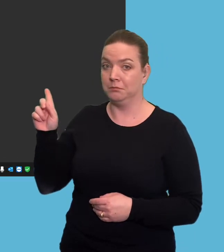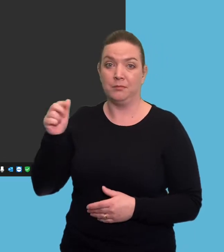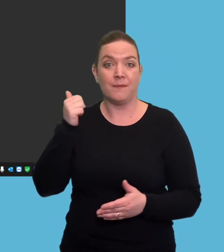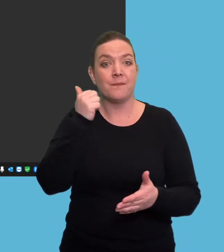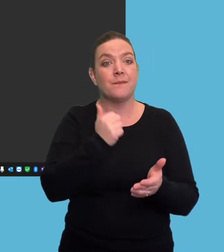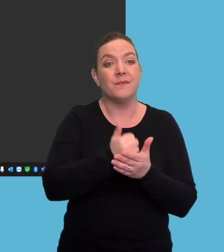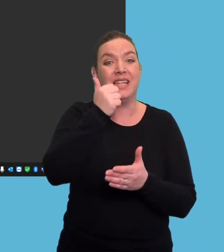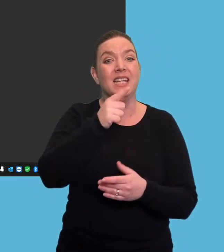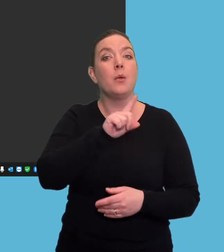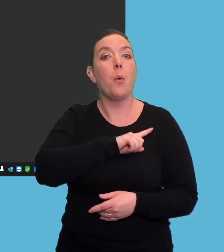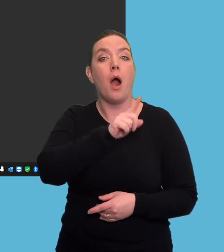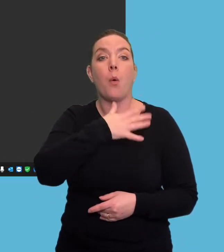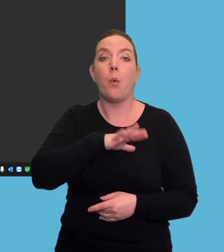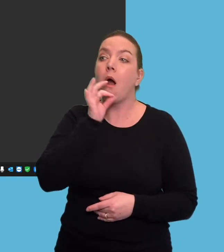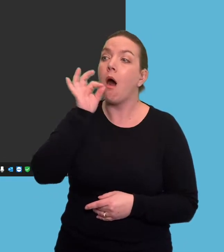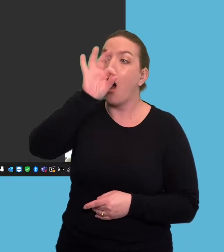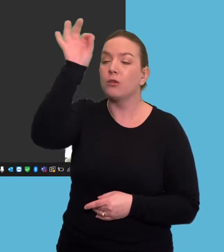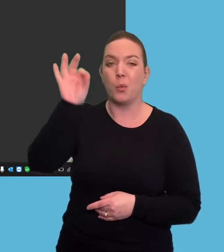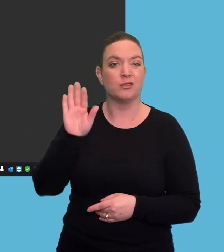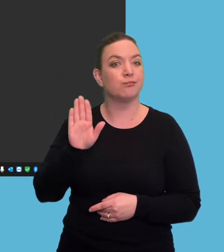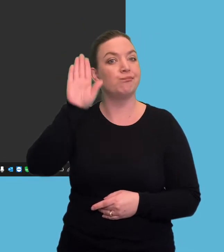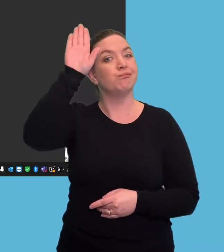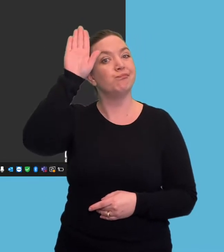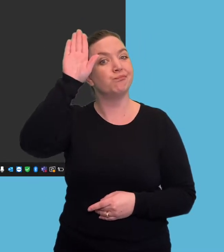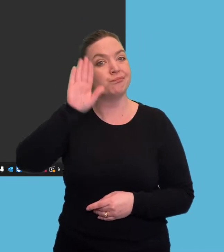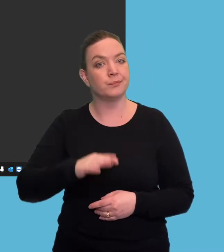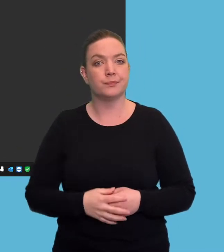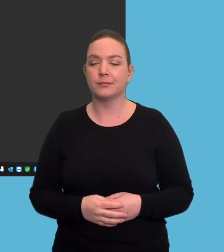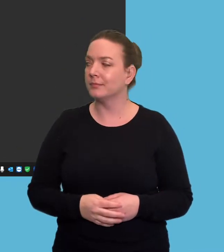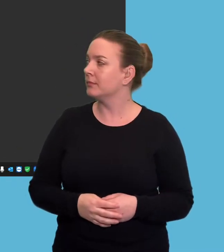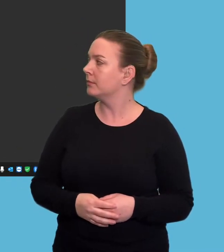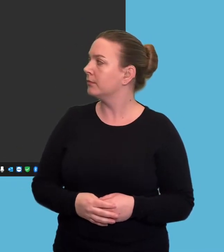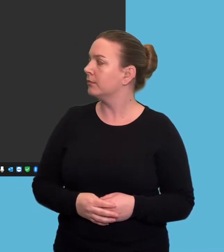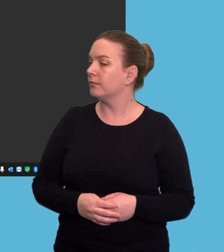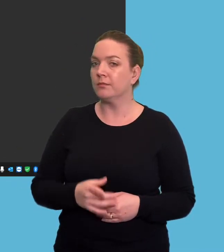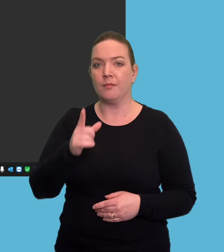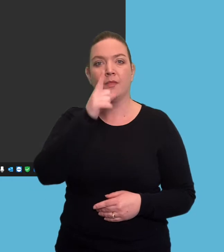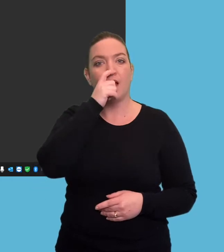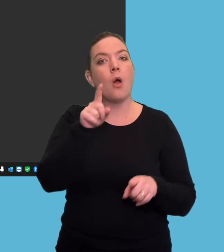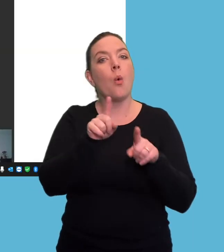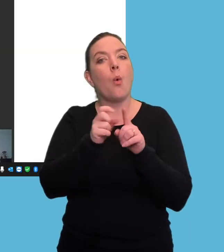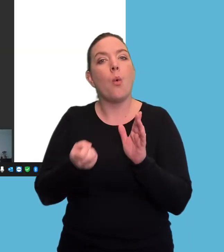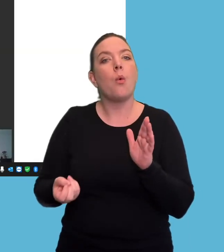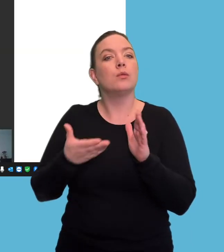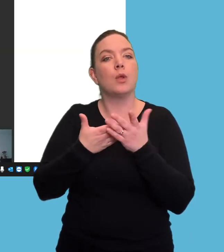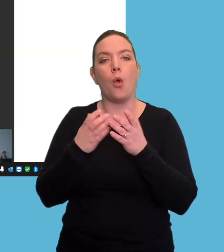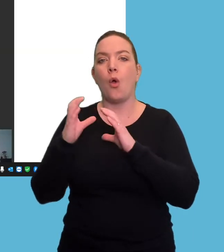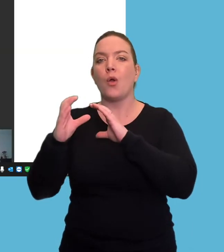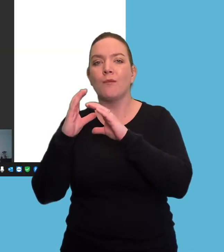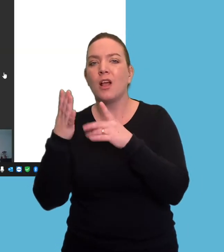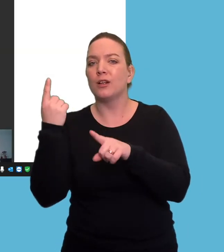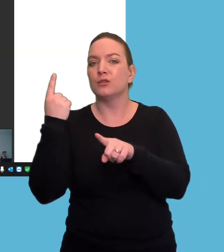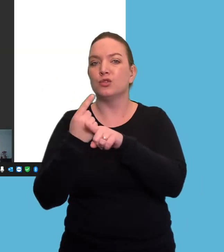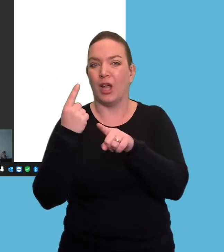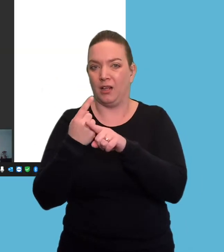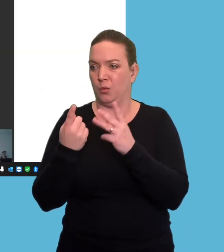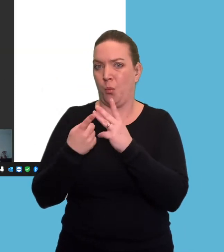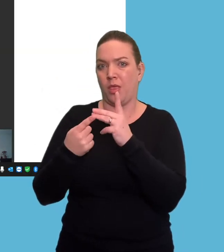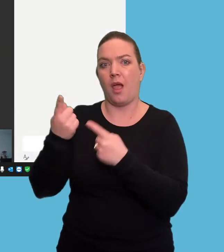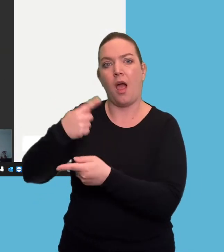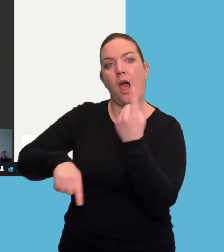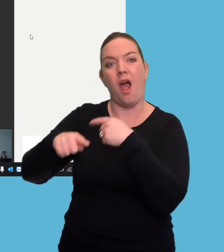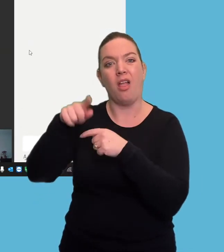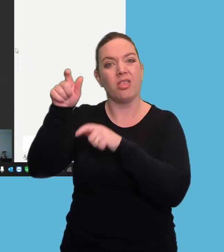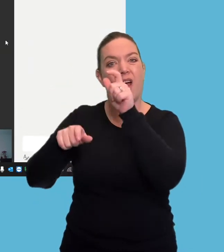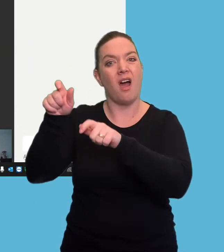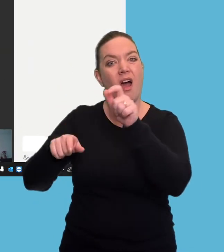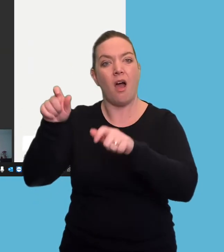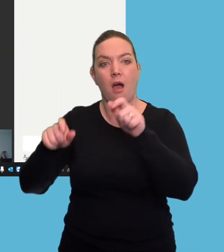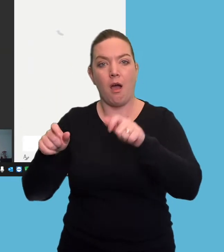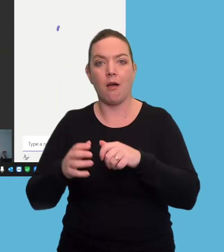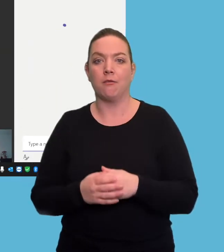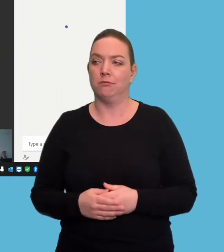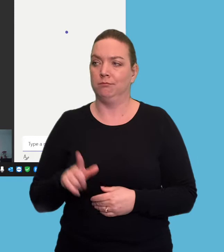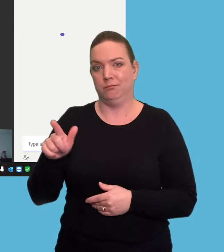this is really great if you want to ask a question. You can also access a conversation or a chat with all the other participants and the facilitator.